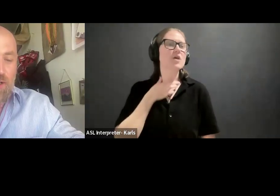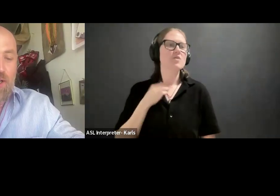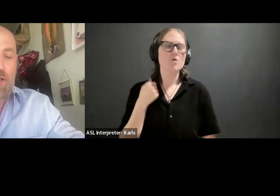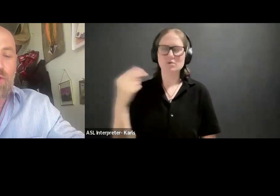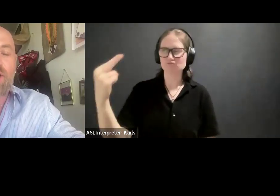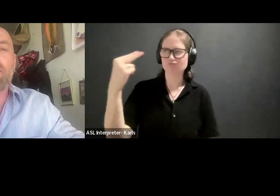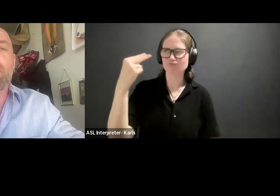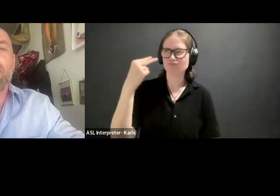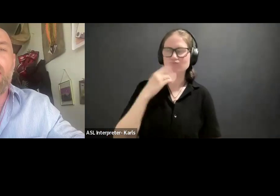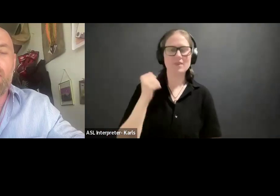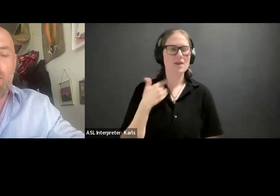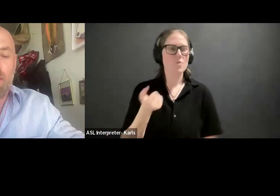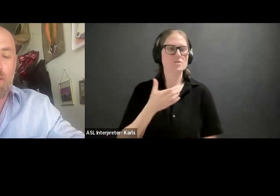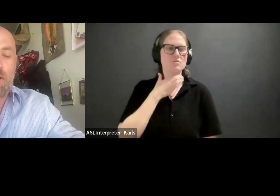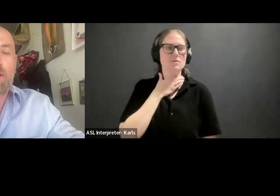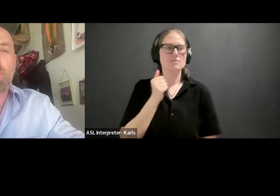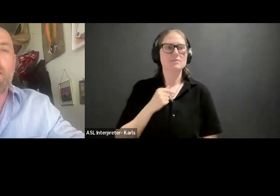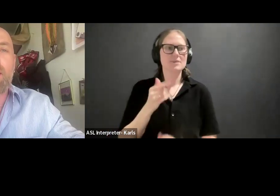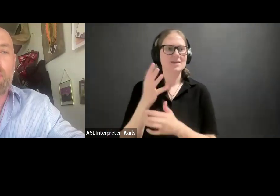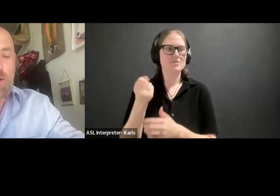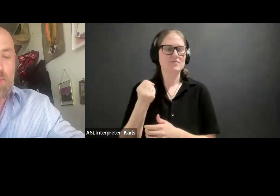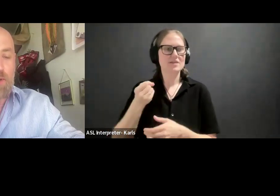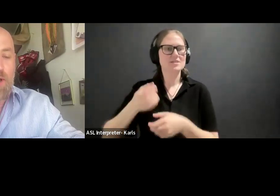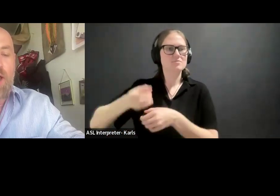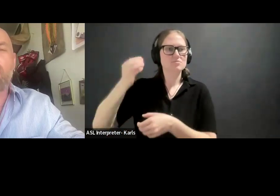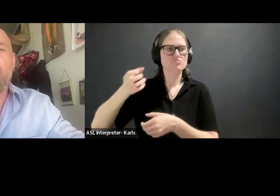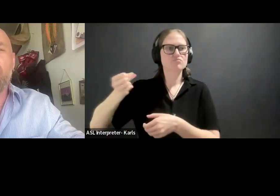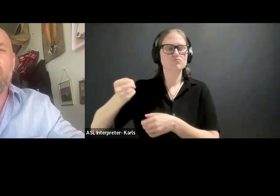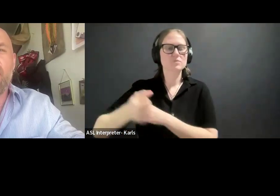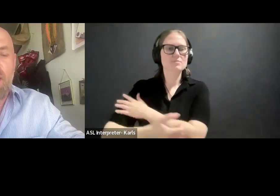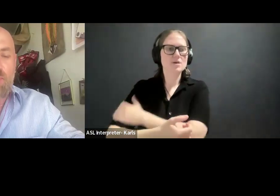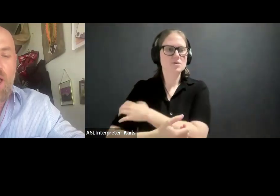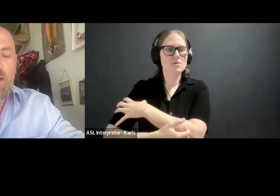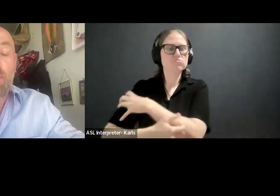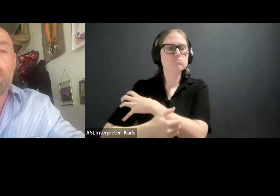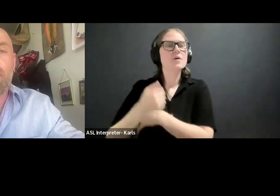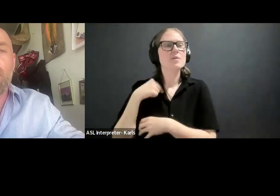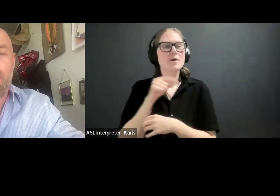His fist grips the handrail, his bicep pumps. But I just glare right back and picture him naked.